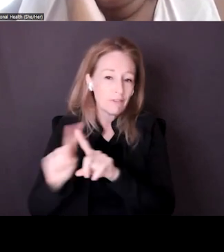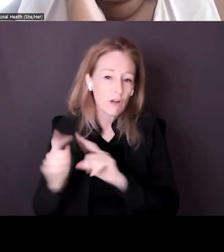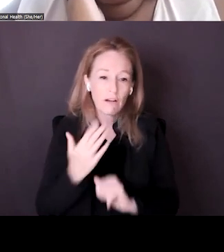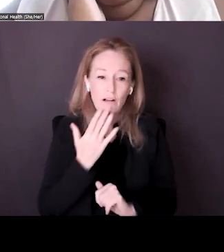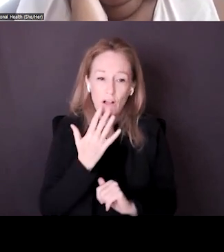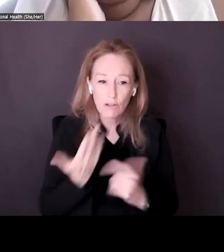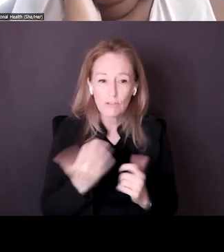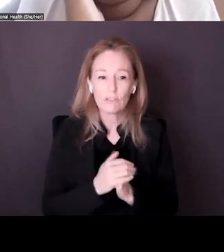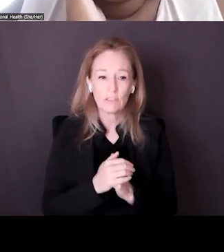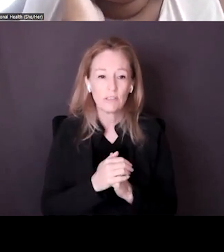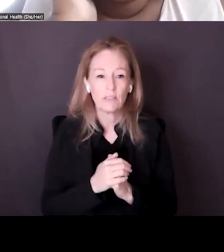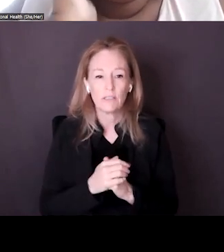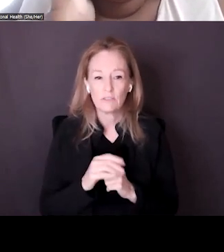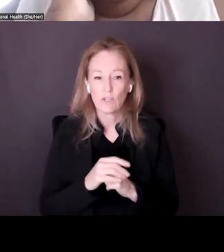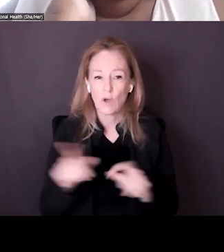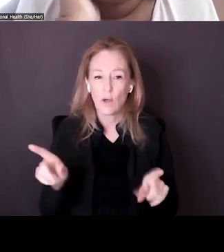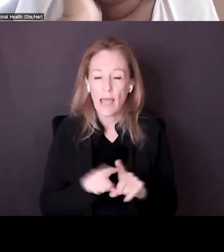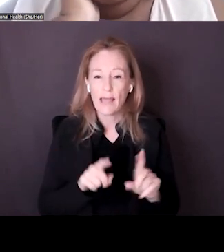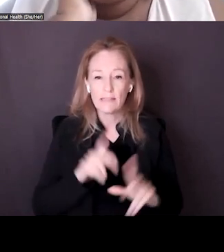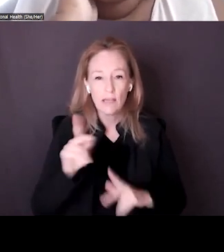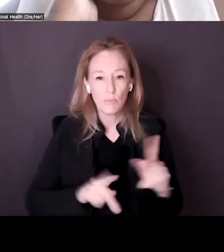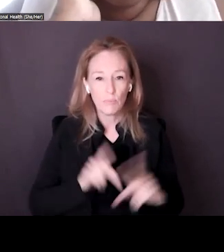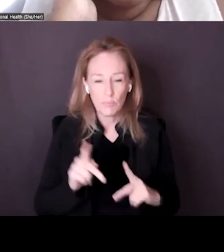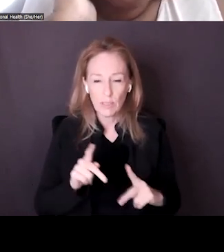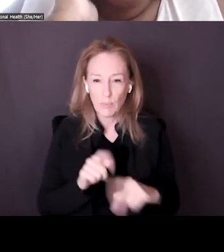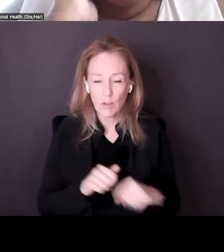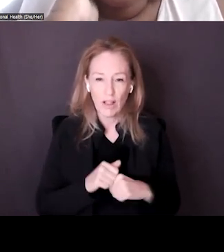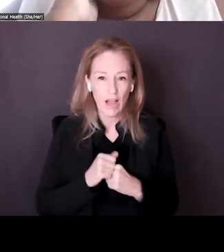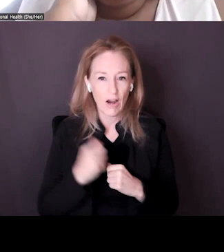AS YOU ARE EXPERIENCES YOUR ARCTIC FREEZE, YOU CAN GO FROM YOUR